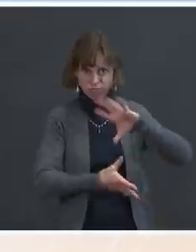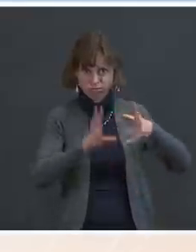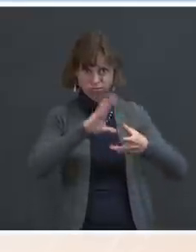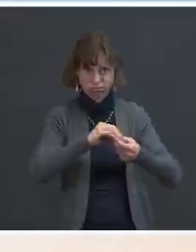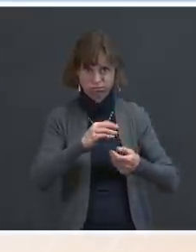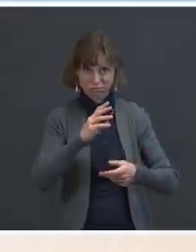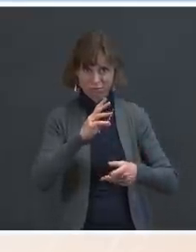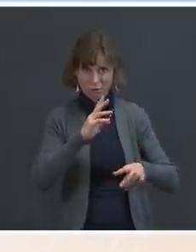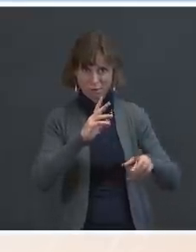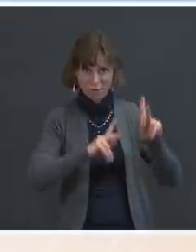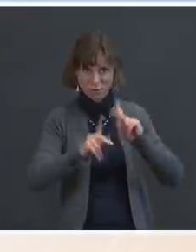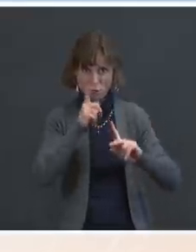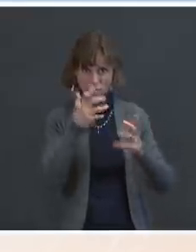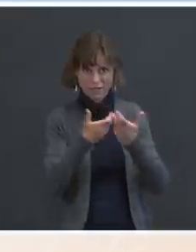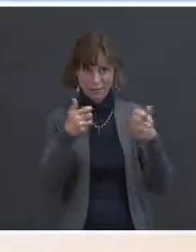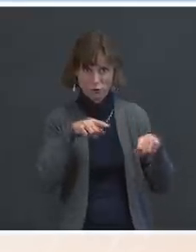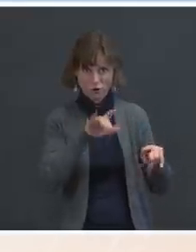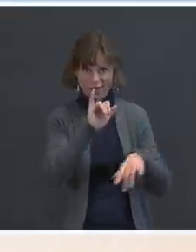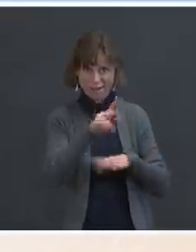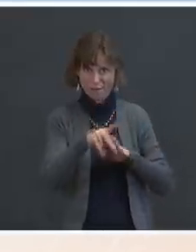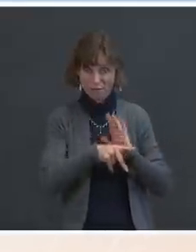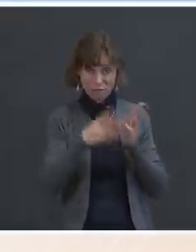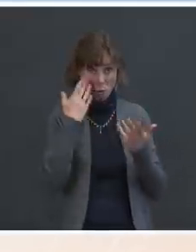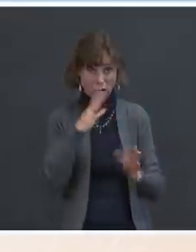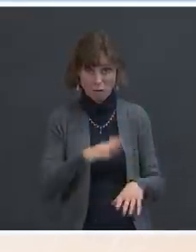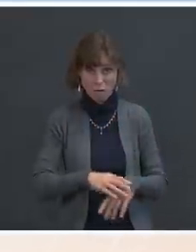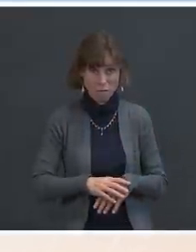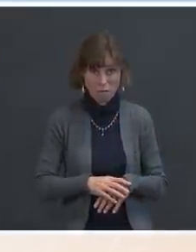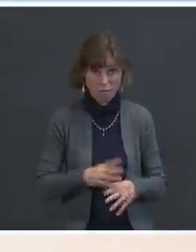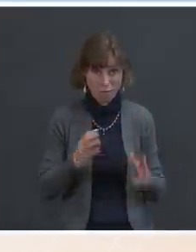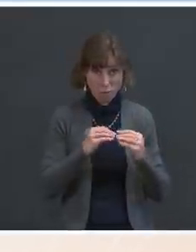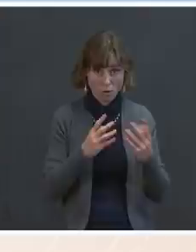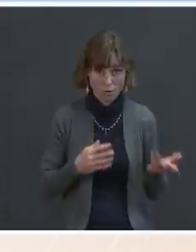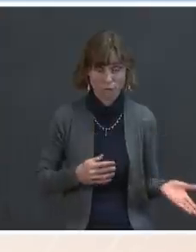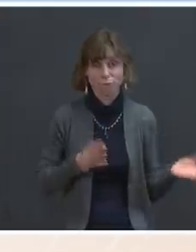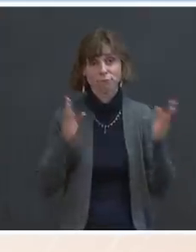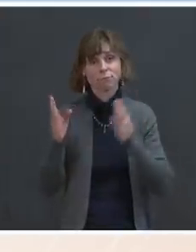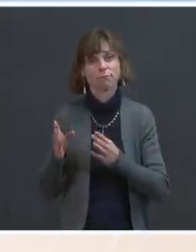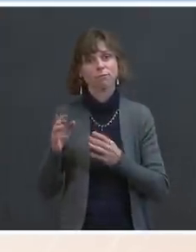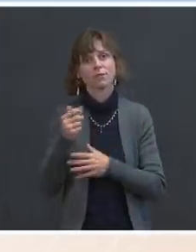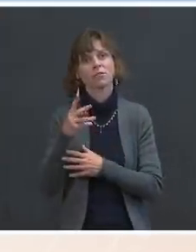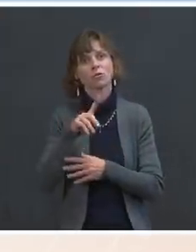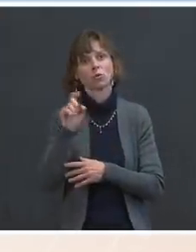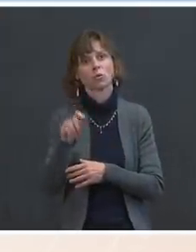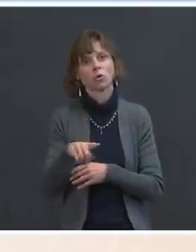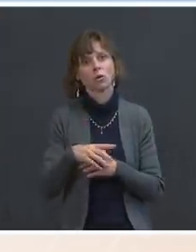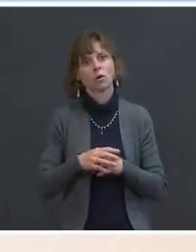Ms. Psaki: Okay. Last two in the back. Go ahead. The Press: A couple questions. Congress appropriated almost $1.4 billion